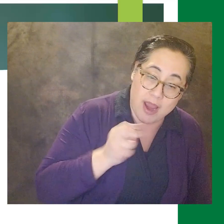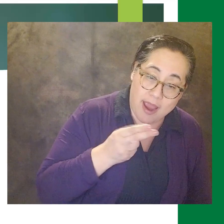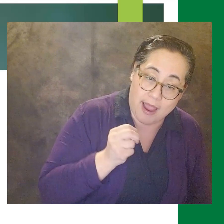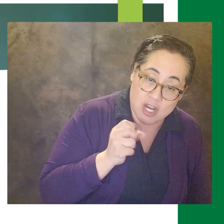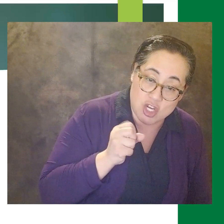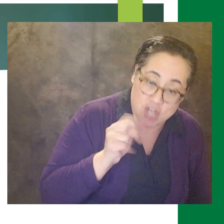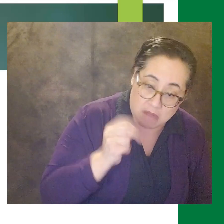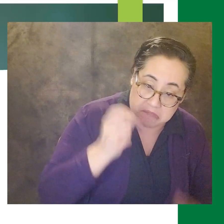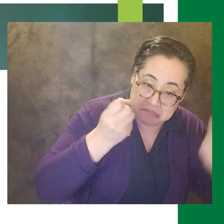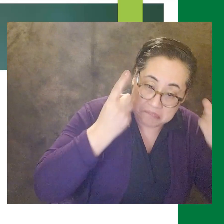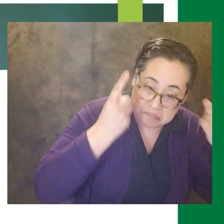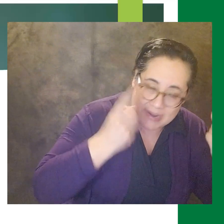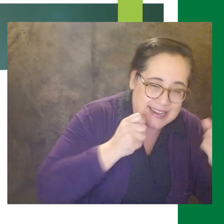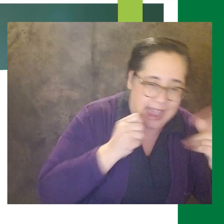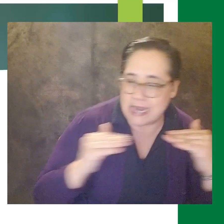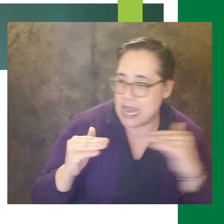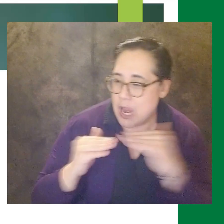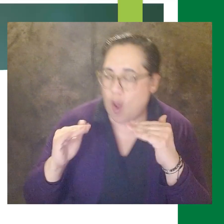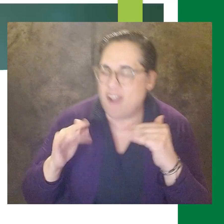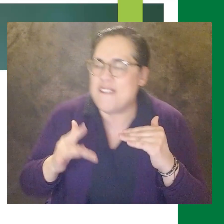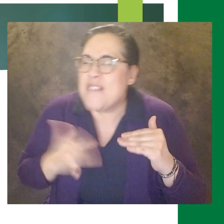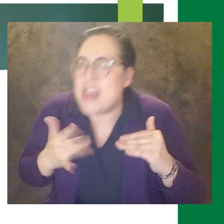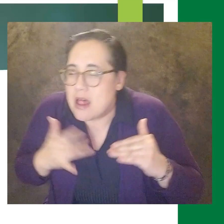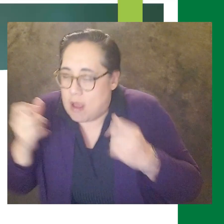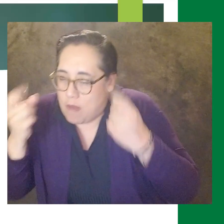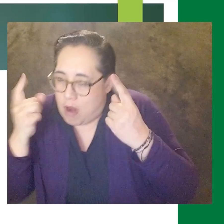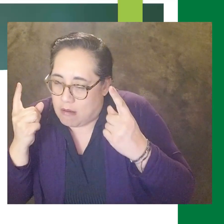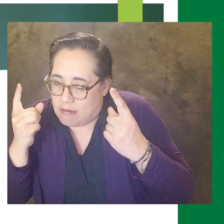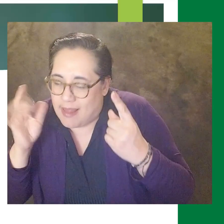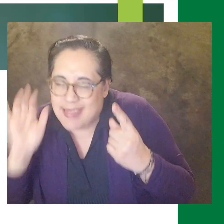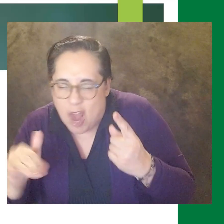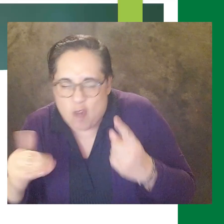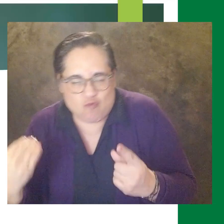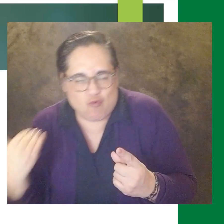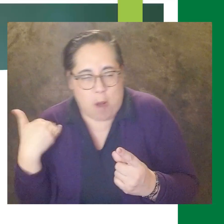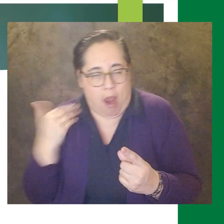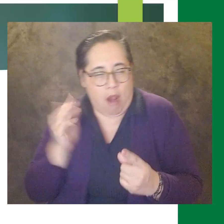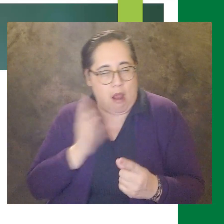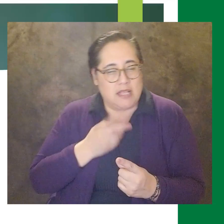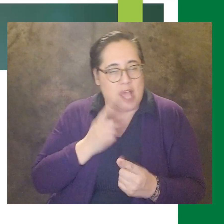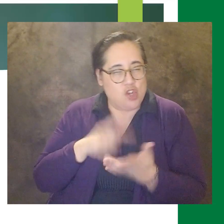And that's just also a reminder, I think, is to check ourselves on our ... false confidence.